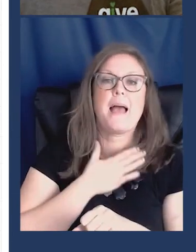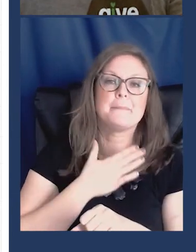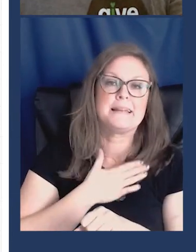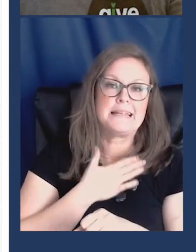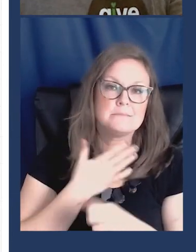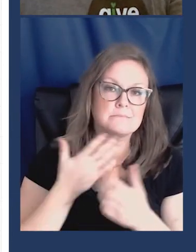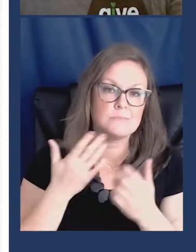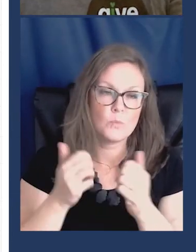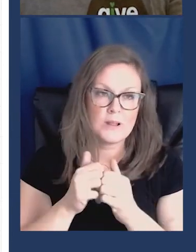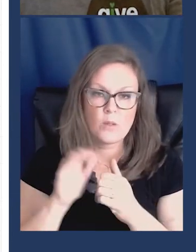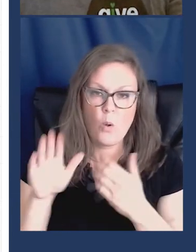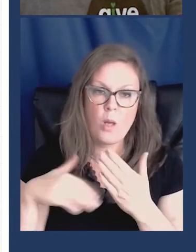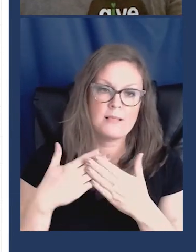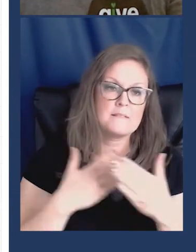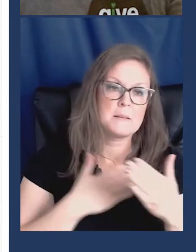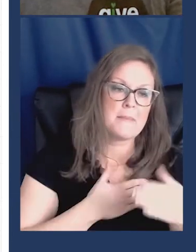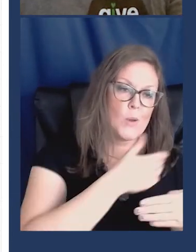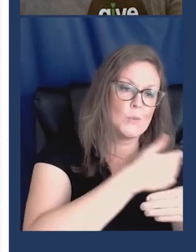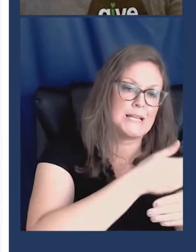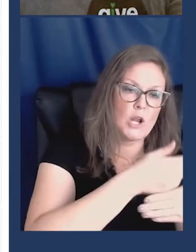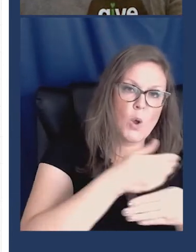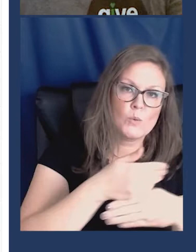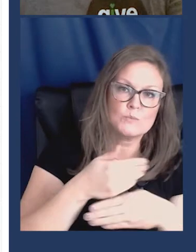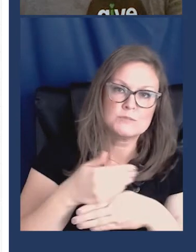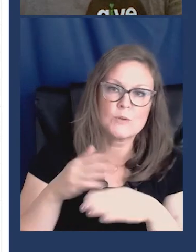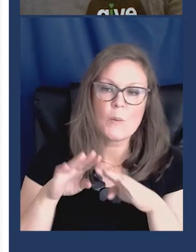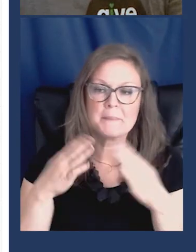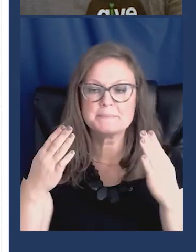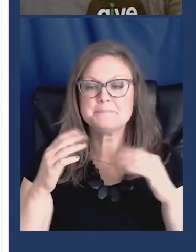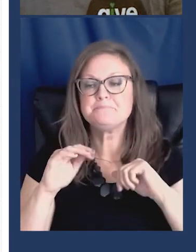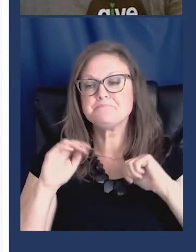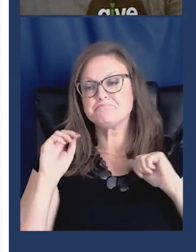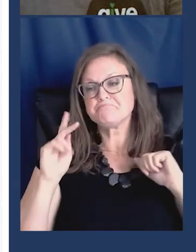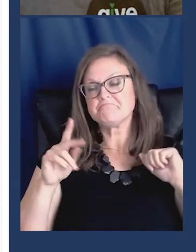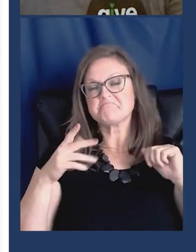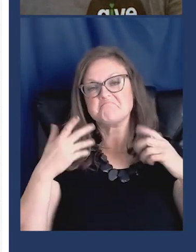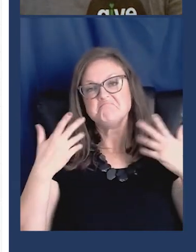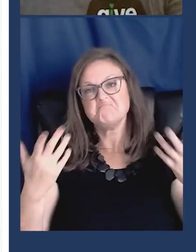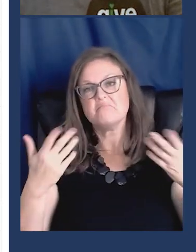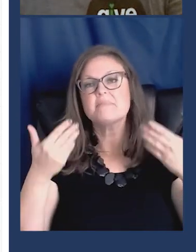All right. Let's go ahead and run this real quick.